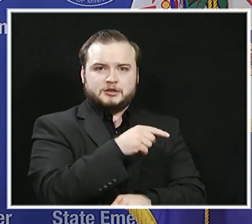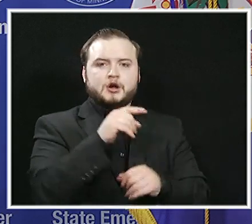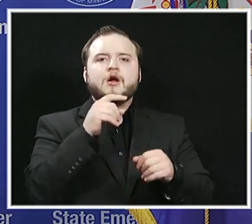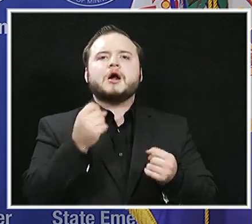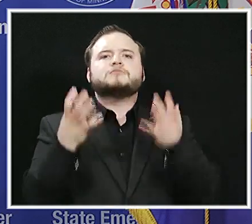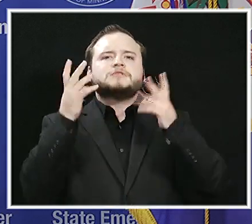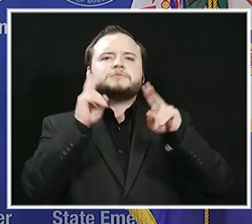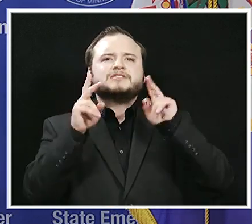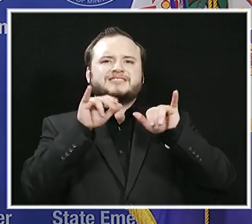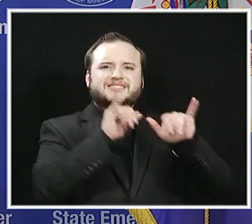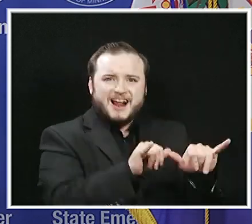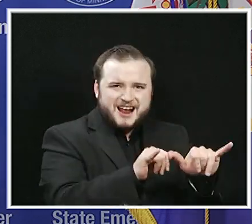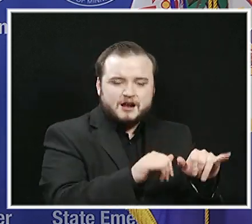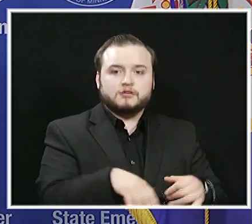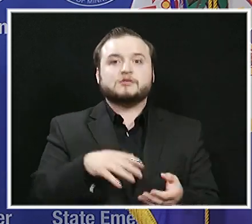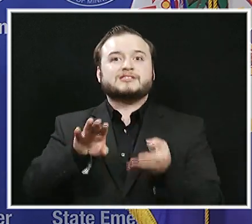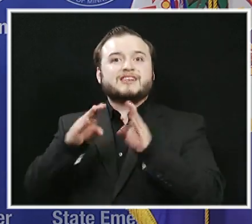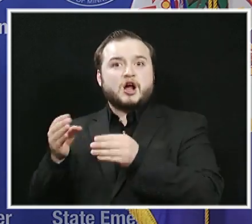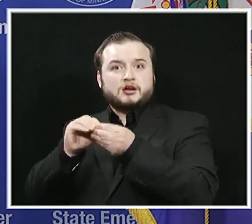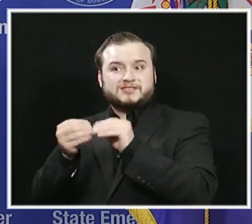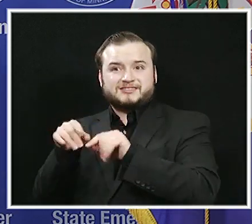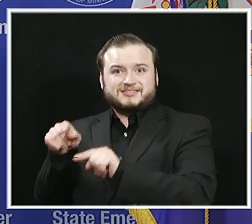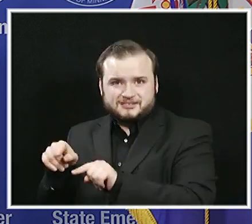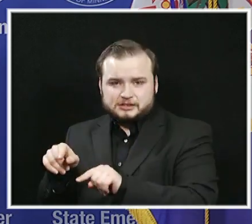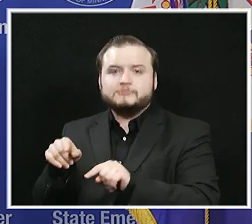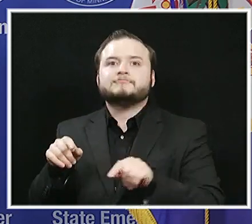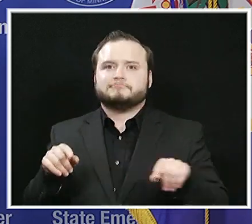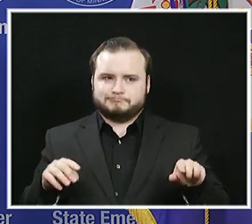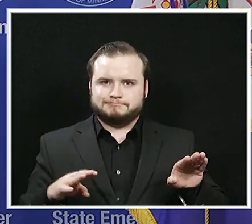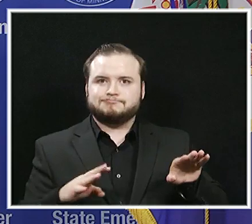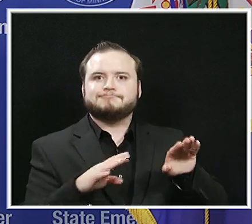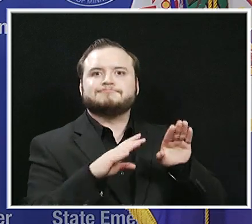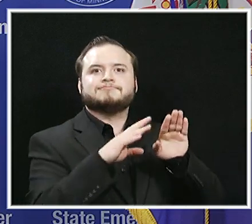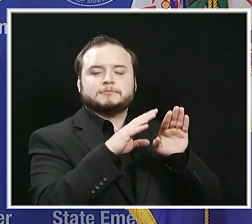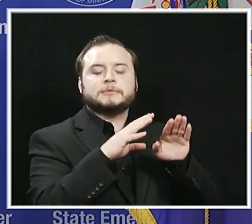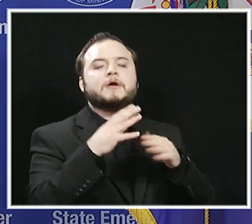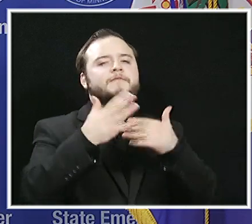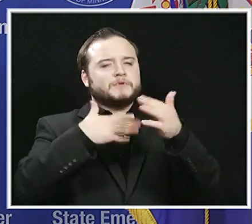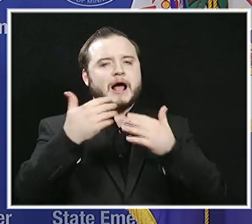watching for very closely, and Commissioner Malcolm will talk about this, is are we exponentially